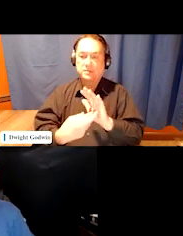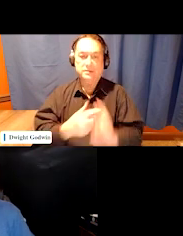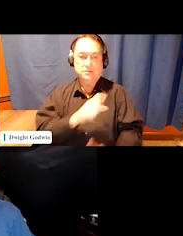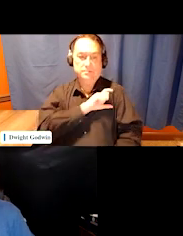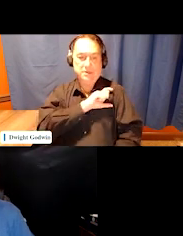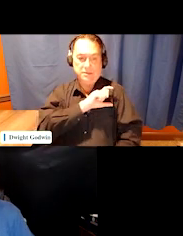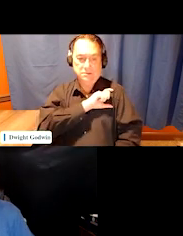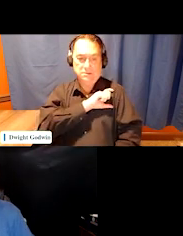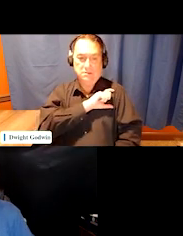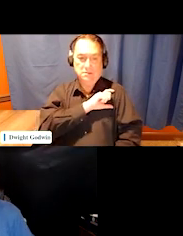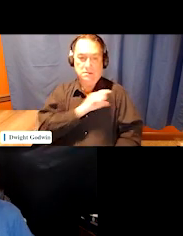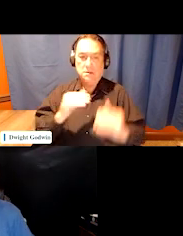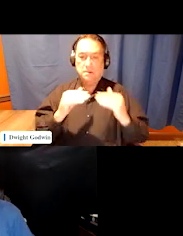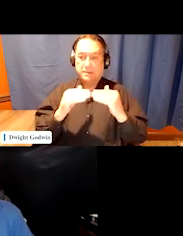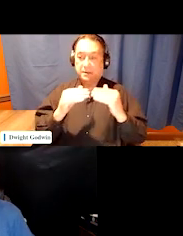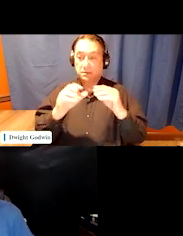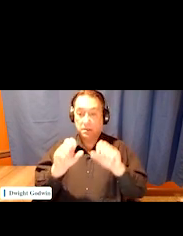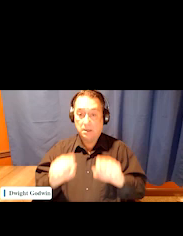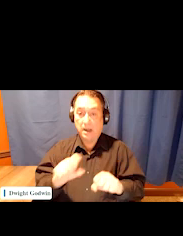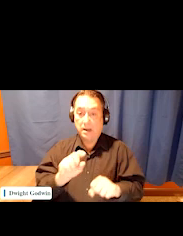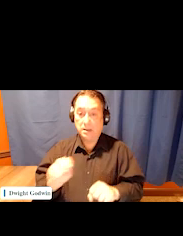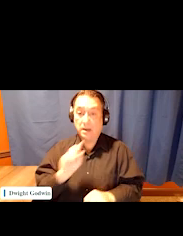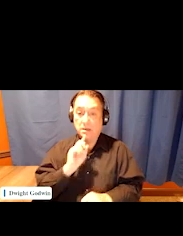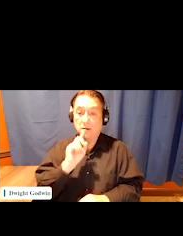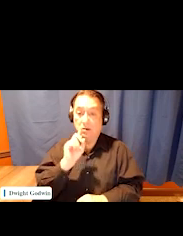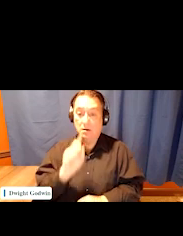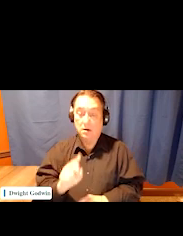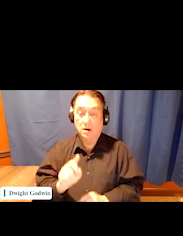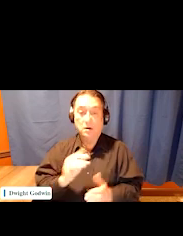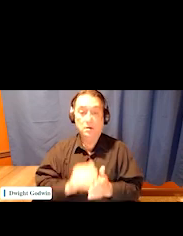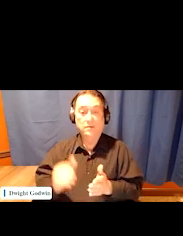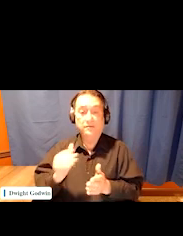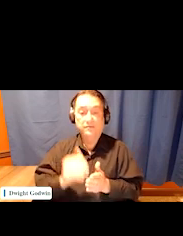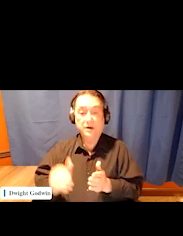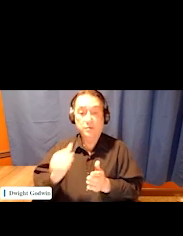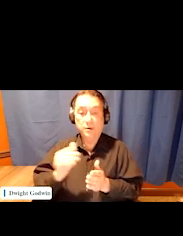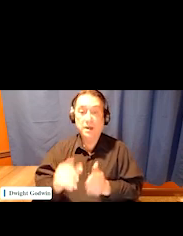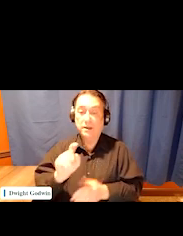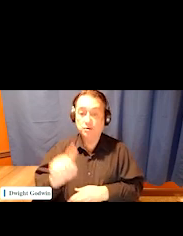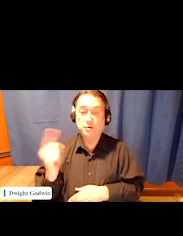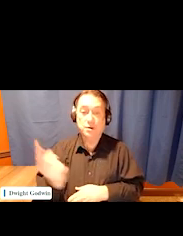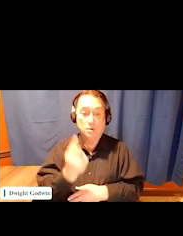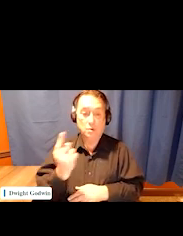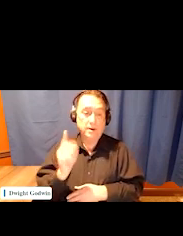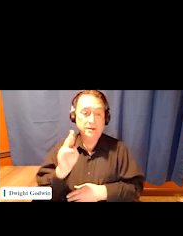Peers can and are frequently, and should always be, involved with